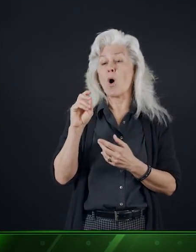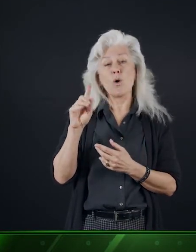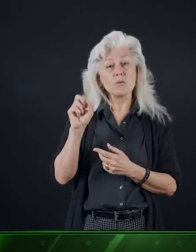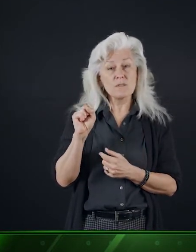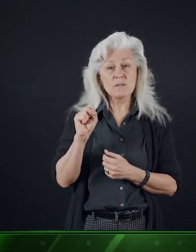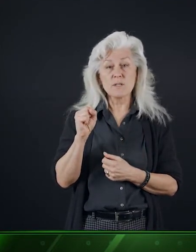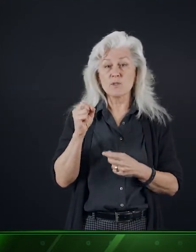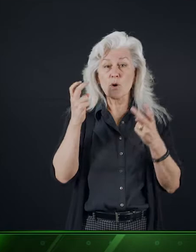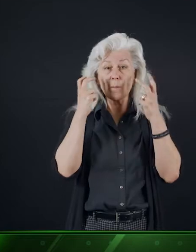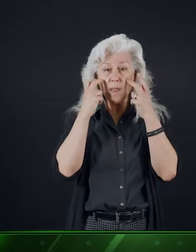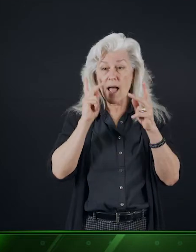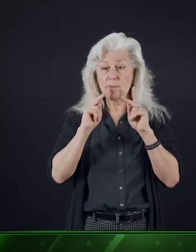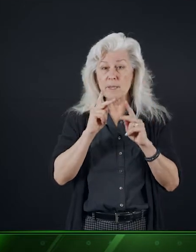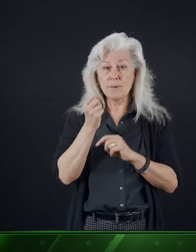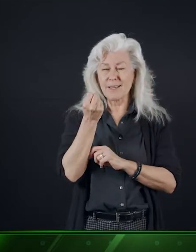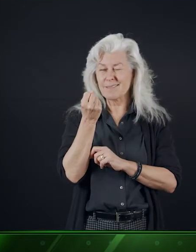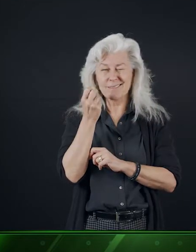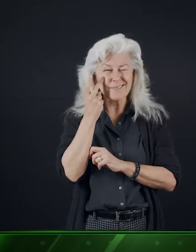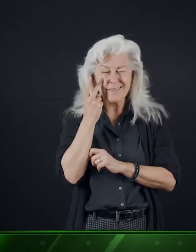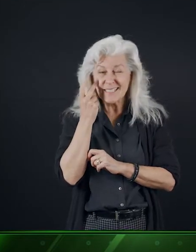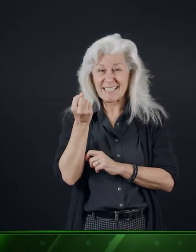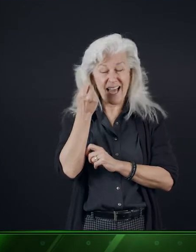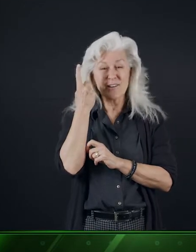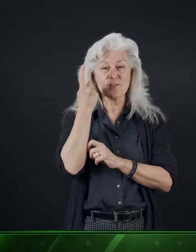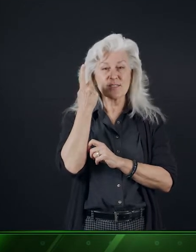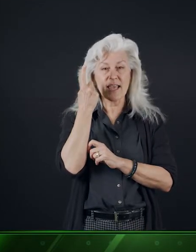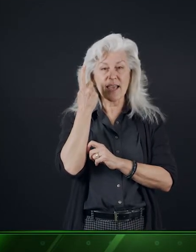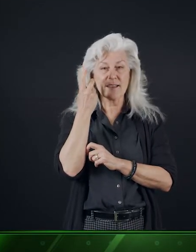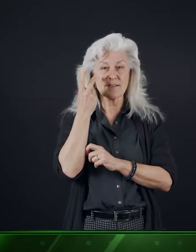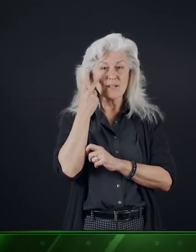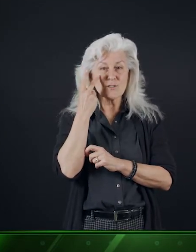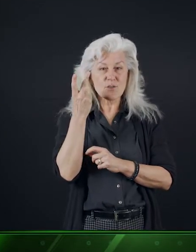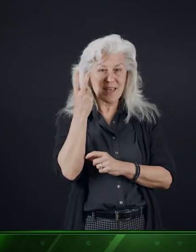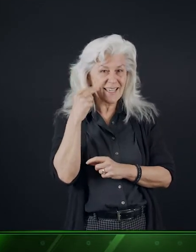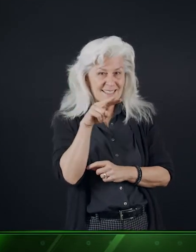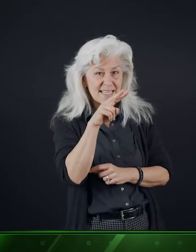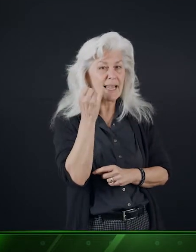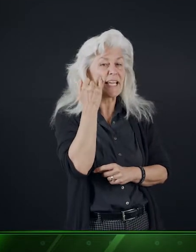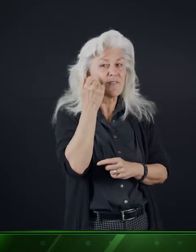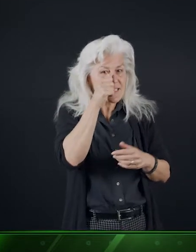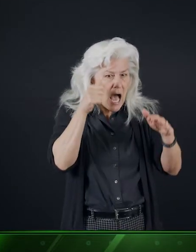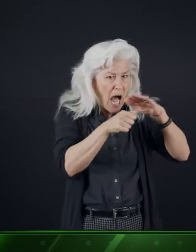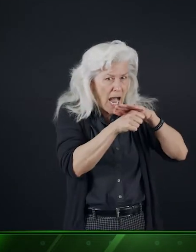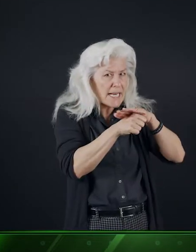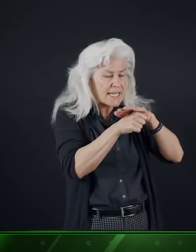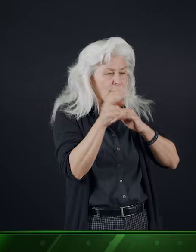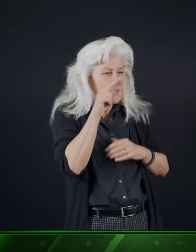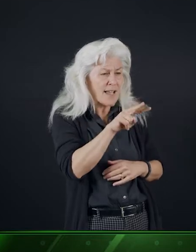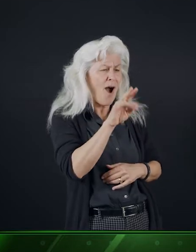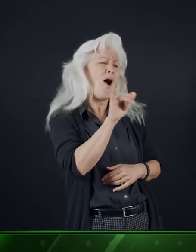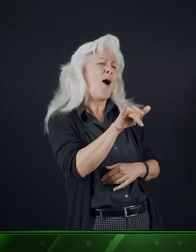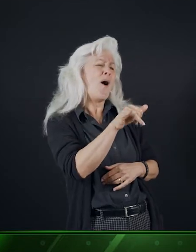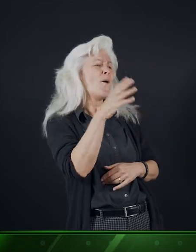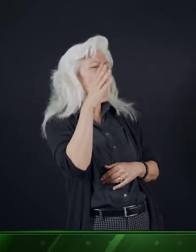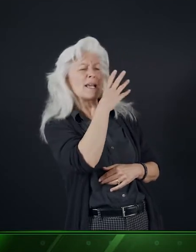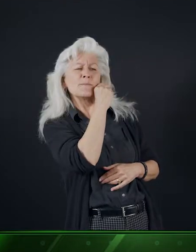then they too can live in the japes as well. It's like going, "Oh, he's pretending to be a banana. It's fine." We've introduced aspects like Single Stick.